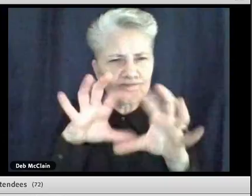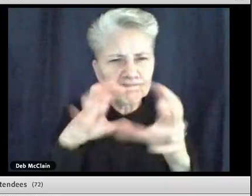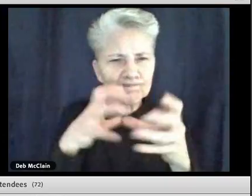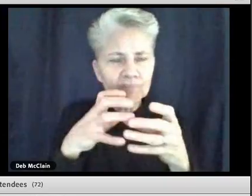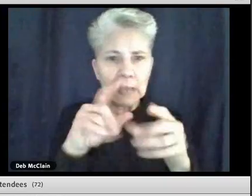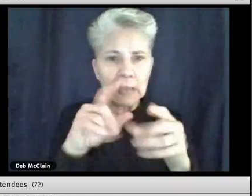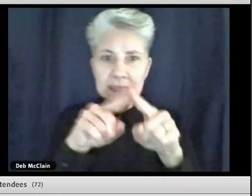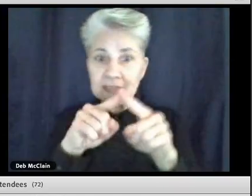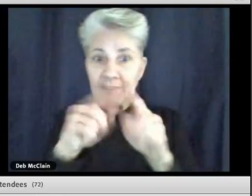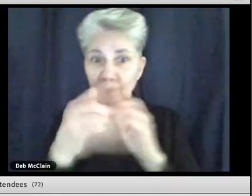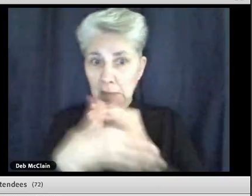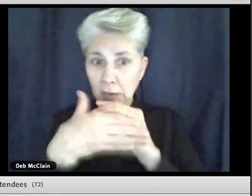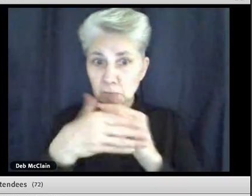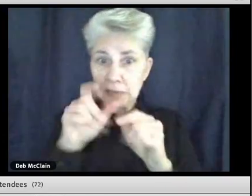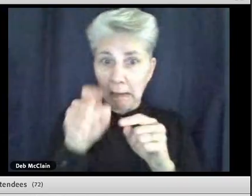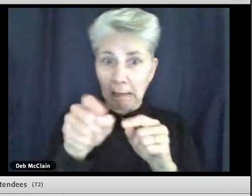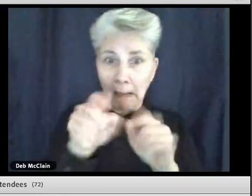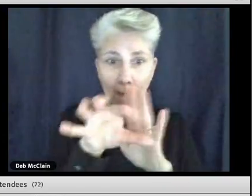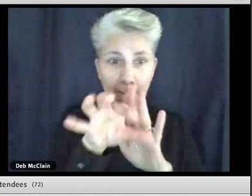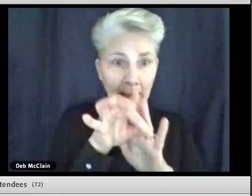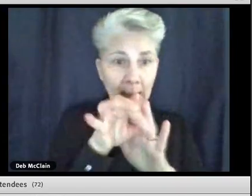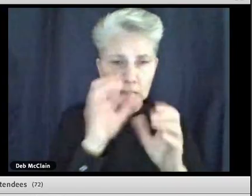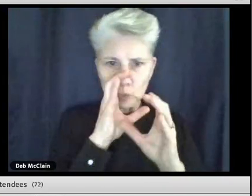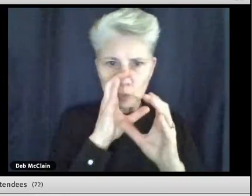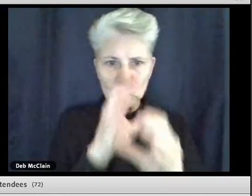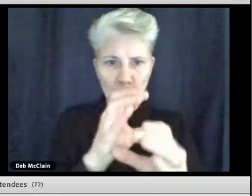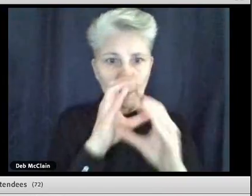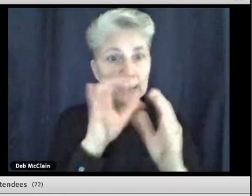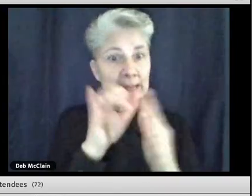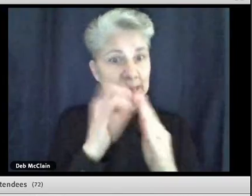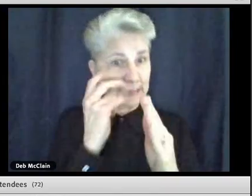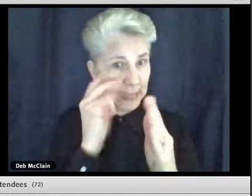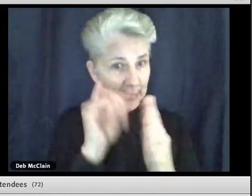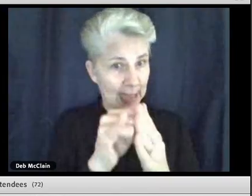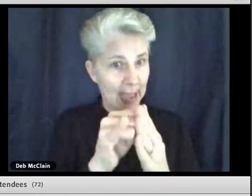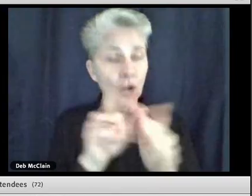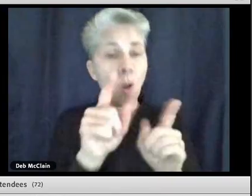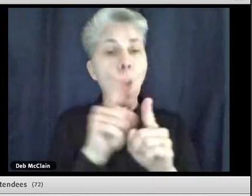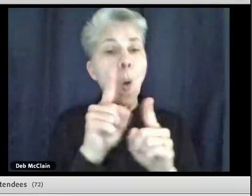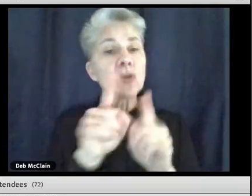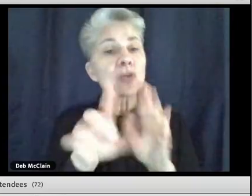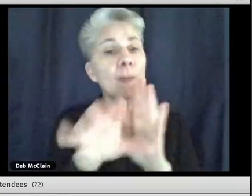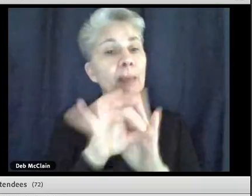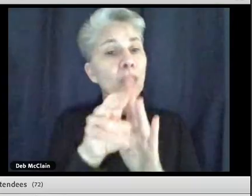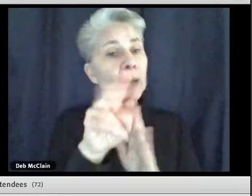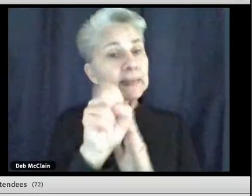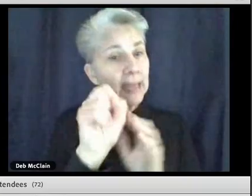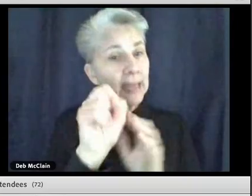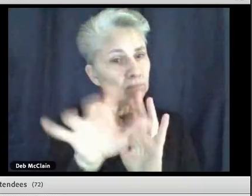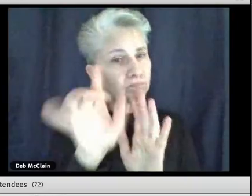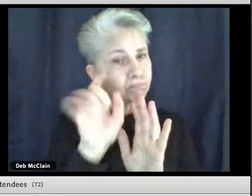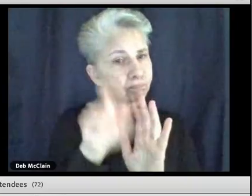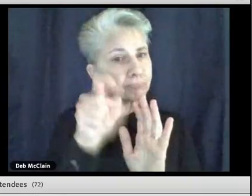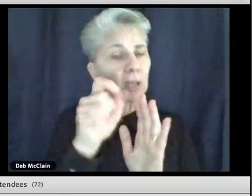You can zoom in. This may take a second to kind of catch up with me. You can actually click on the United States, so you may live in Florida,